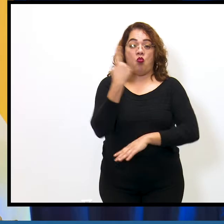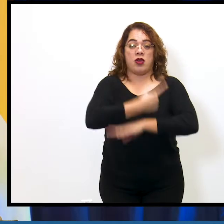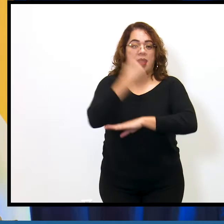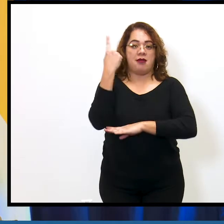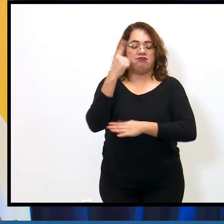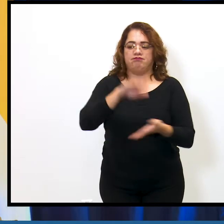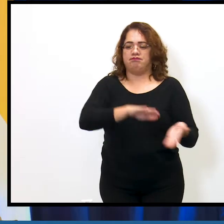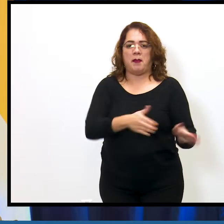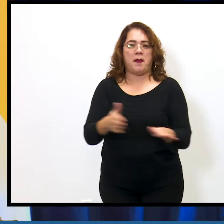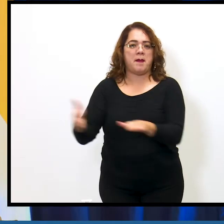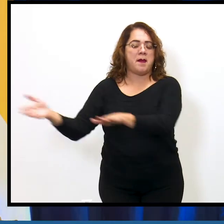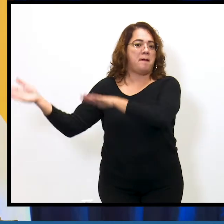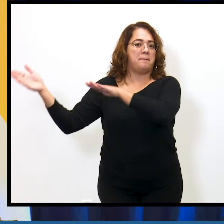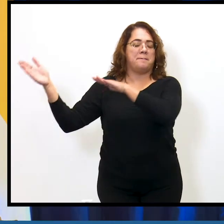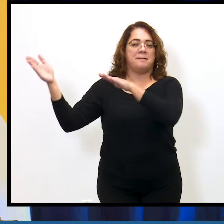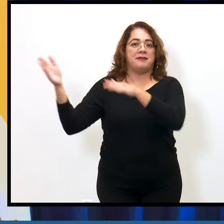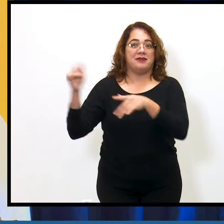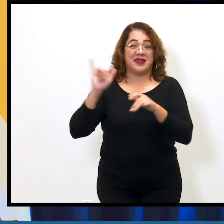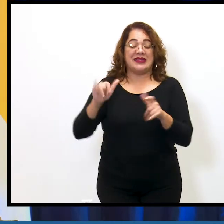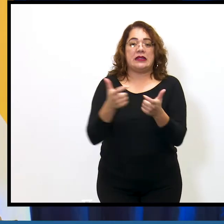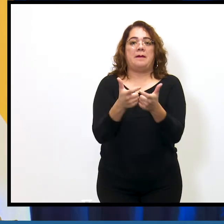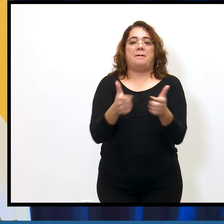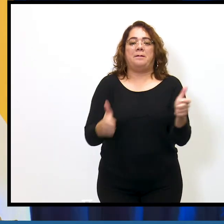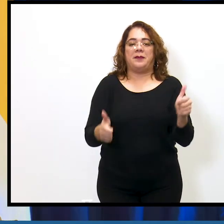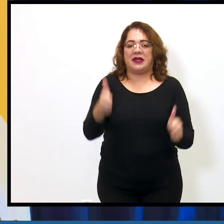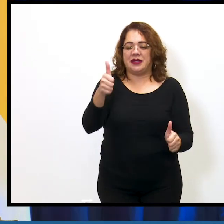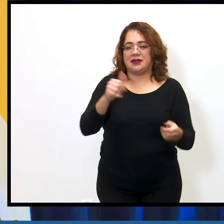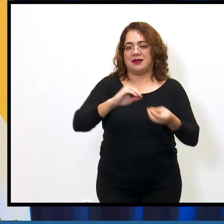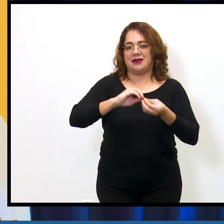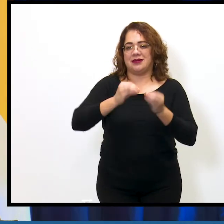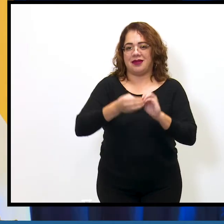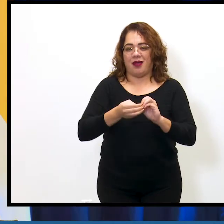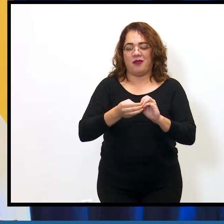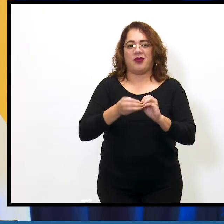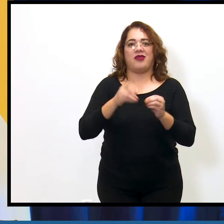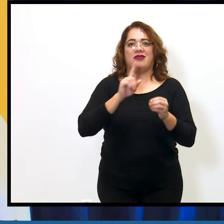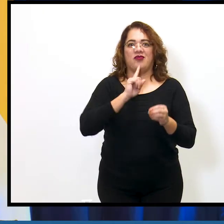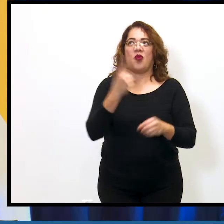That is the single largest number that we have reported since this pandemic started